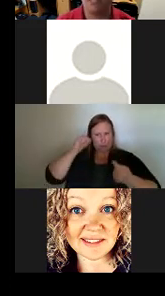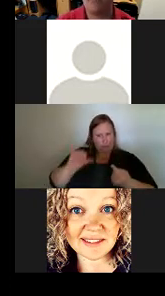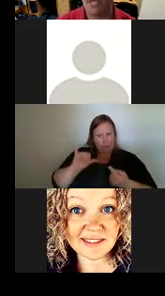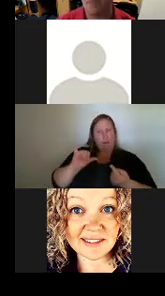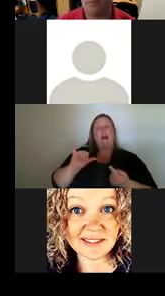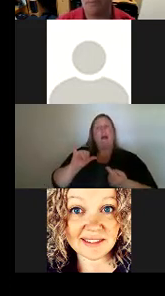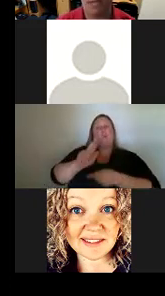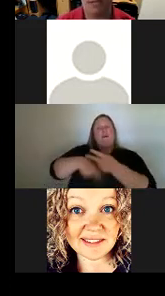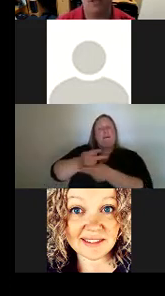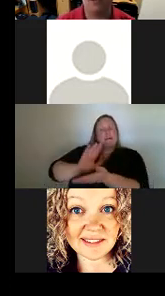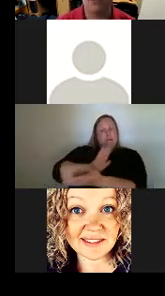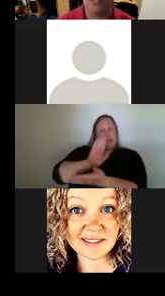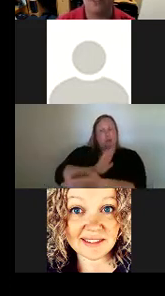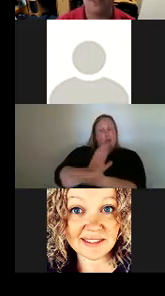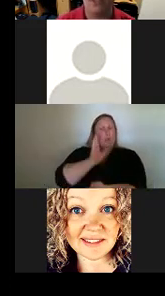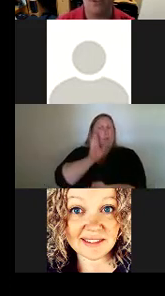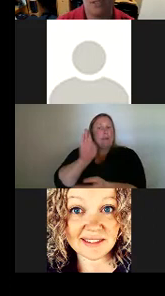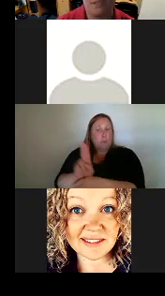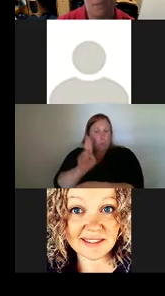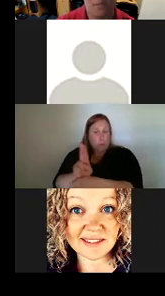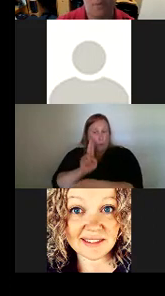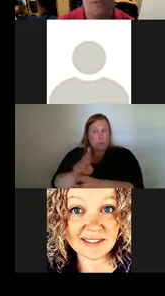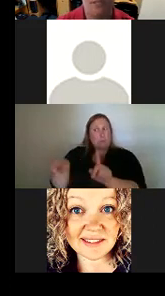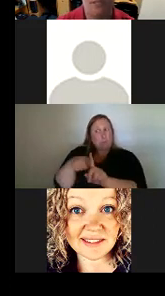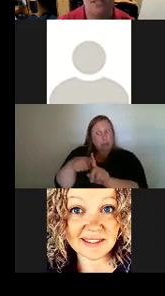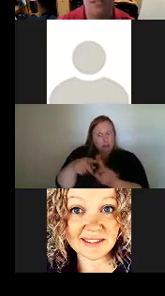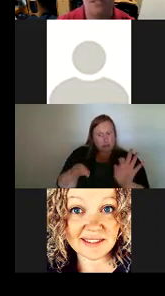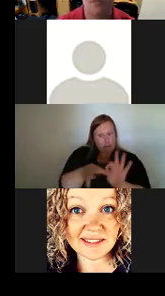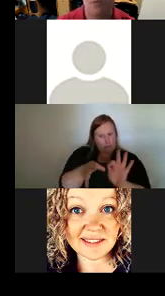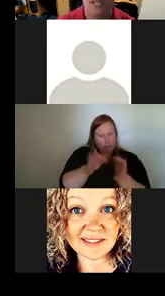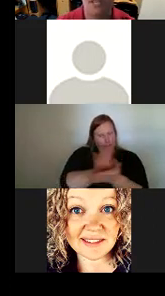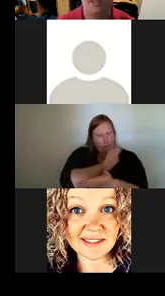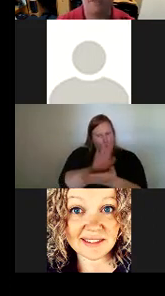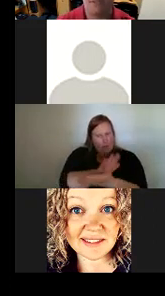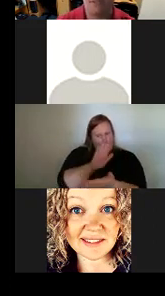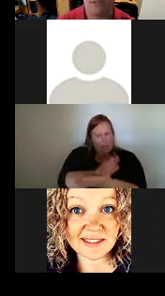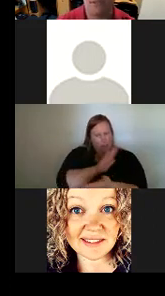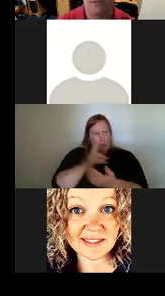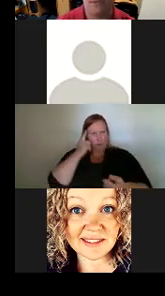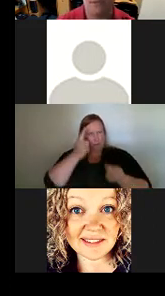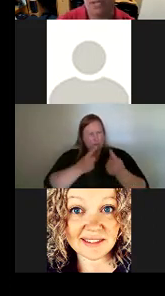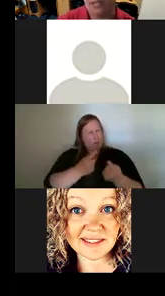PAPER AND ALSO CONSIDERING THE COST OF THE PAPER. THAT WILL WEIGH IN, EVEN IF YOU ARE LOOKING AT THE INITIAL